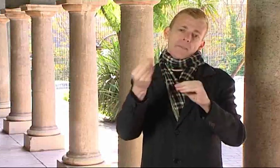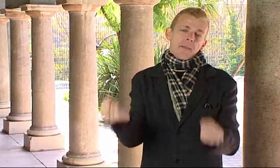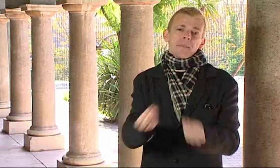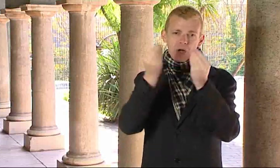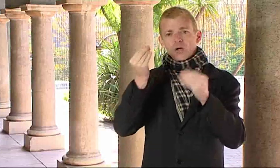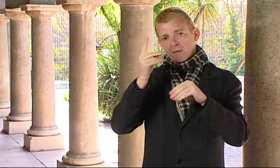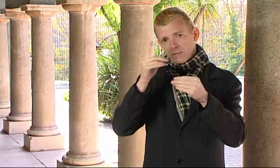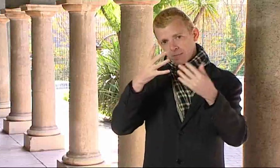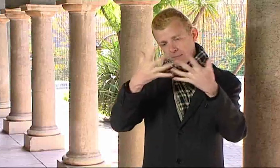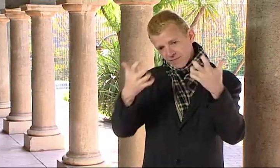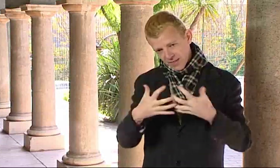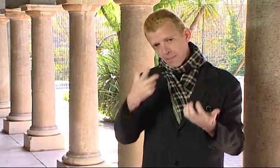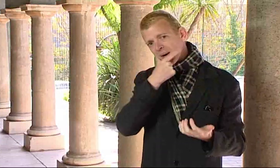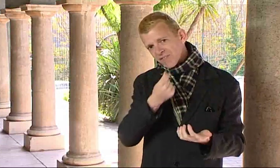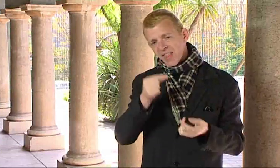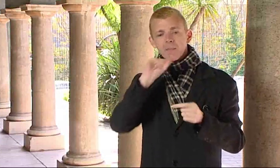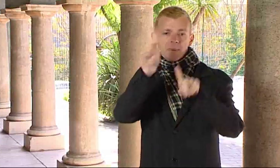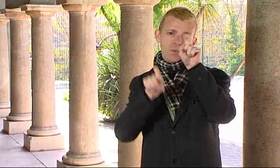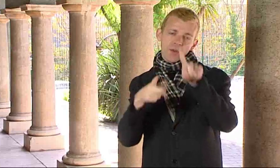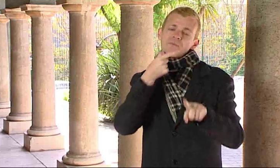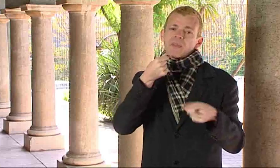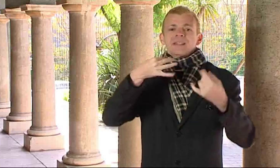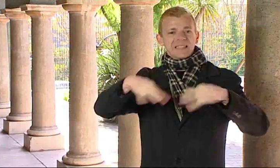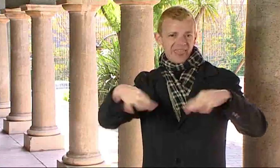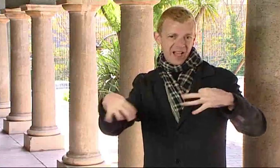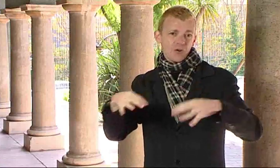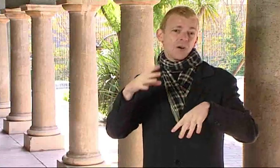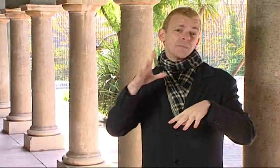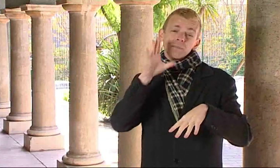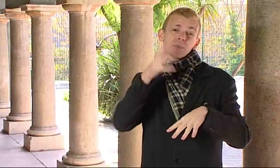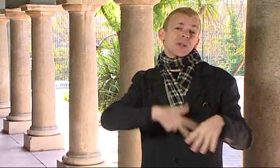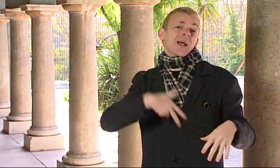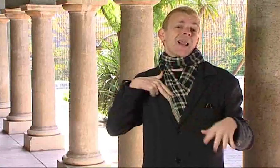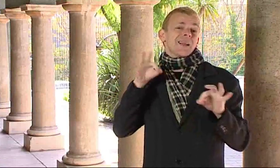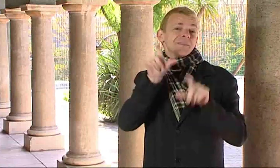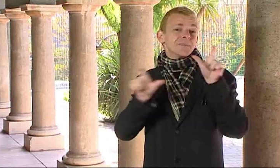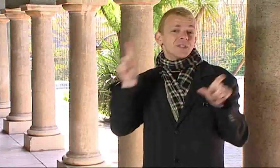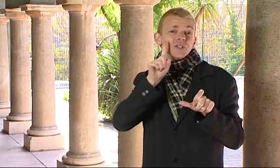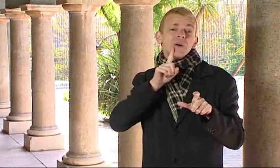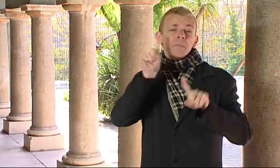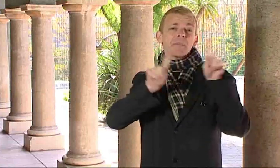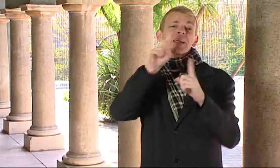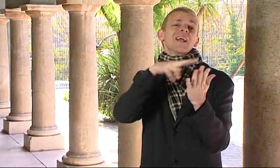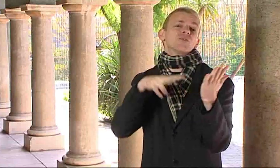I hope these adaptations can be carried out because I think that if they do,